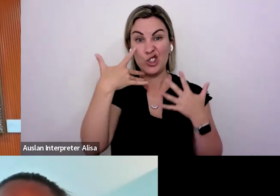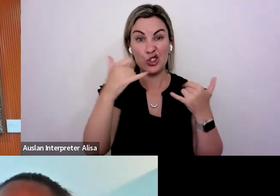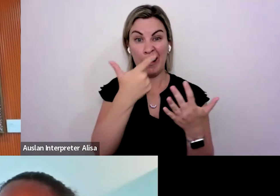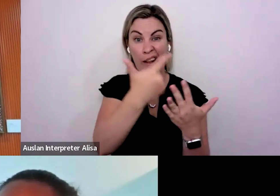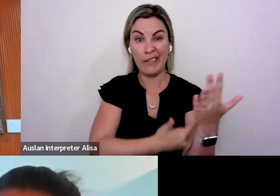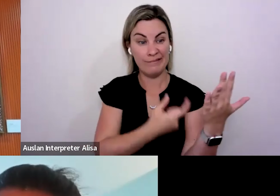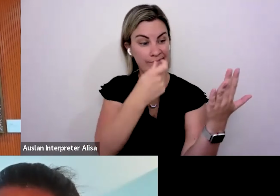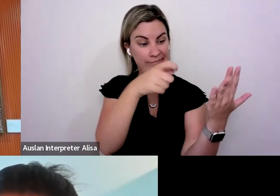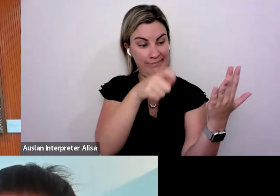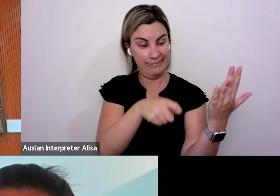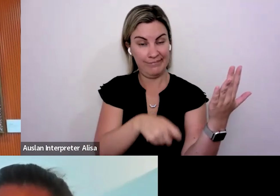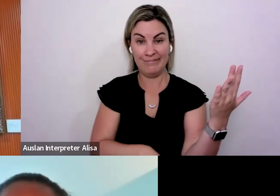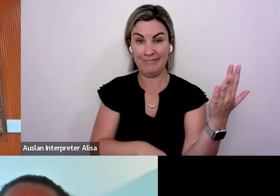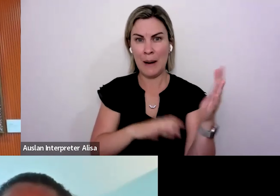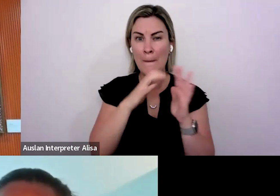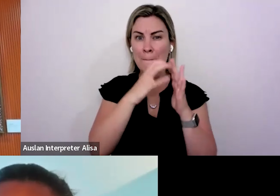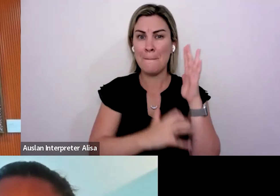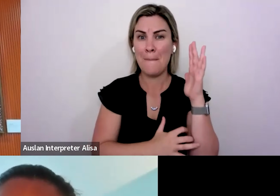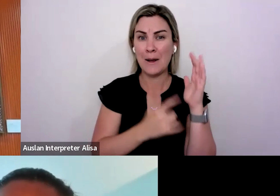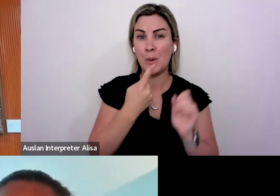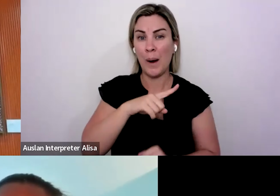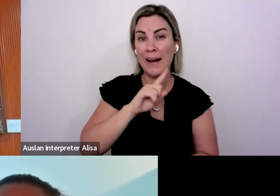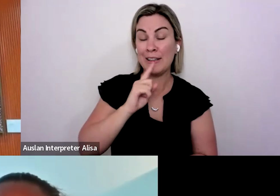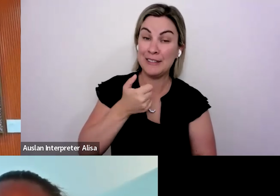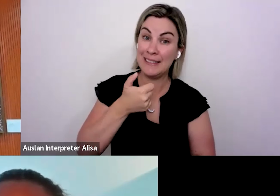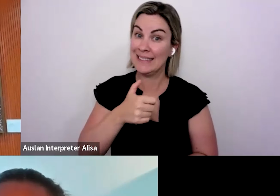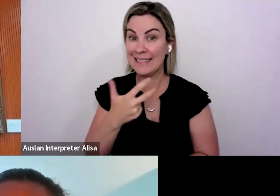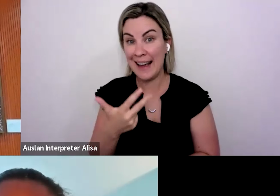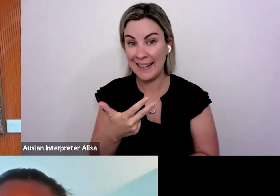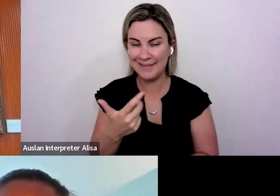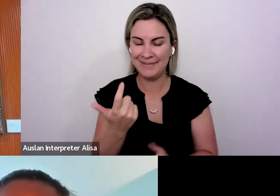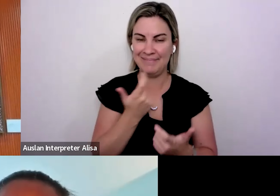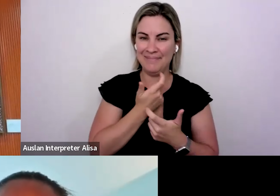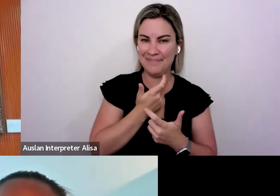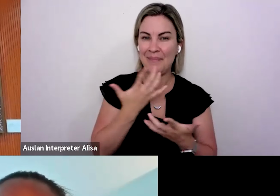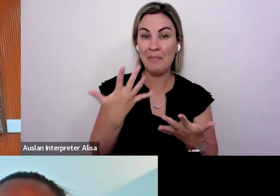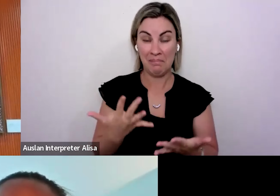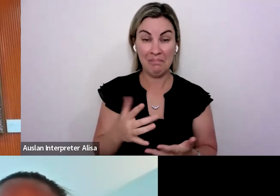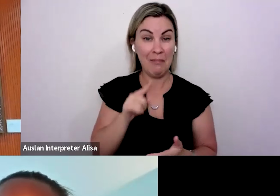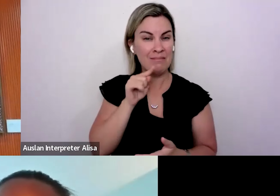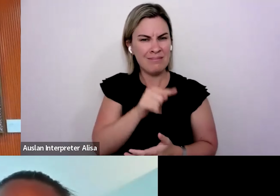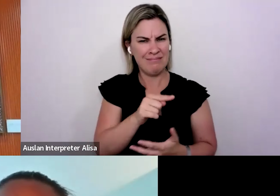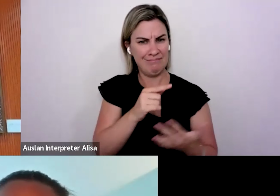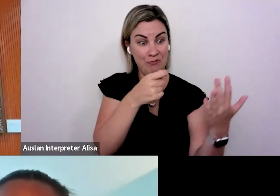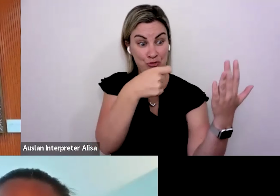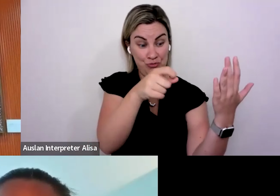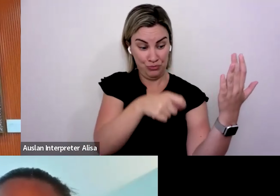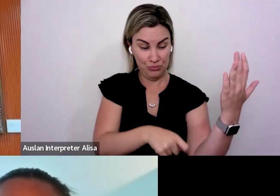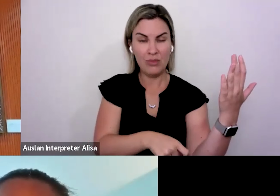on page 168 that really steps through those 10 principles,